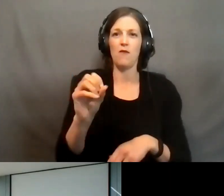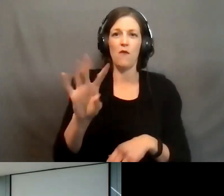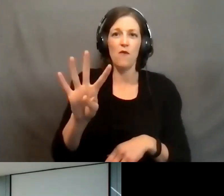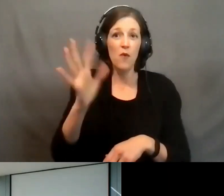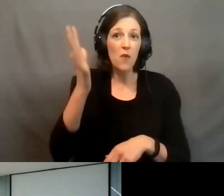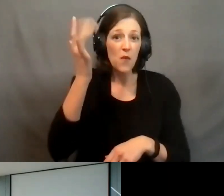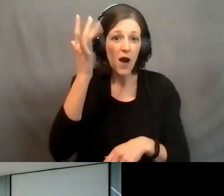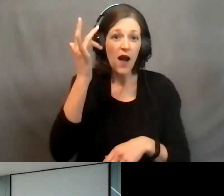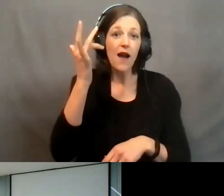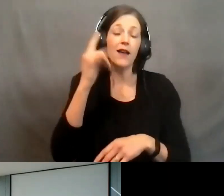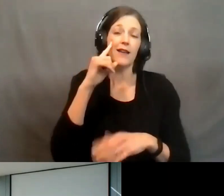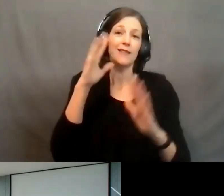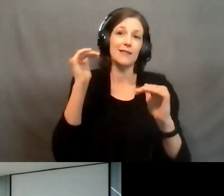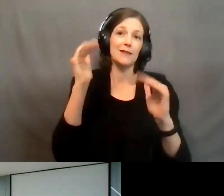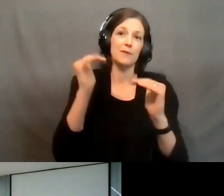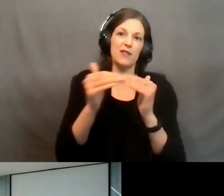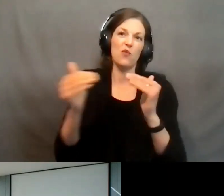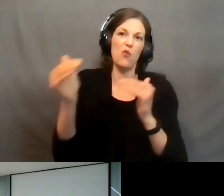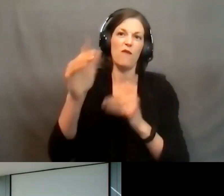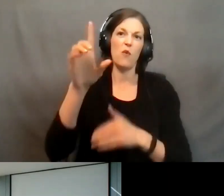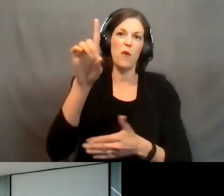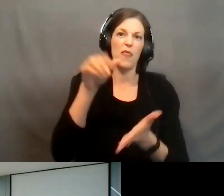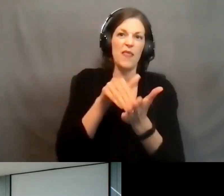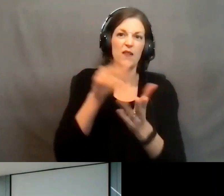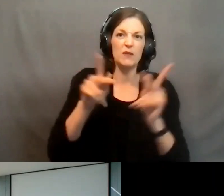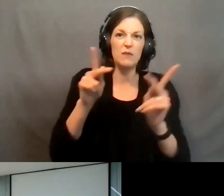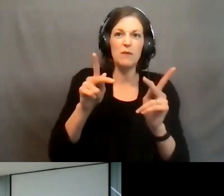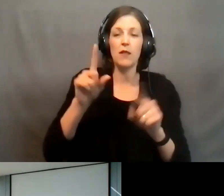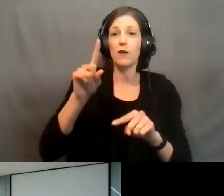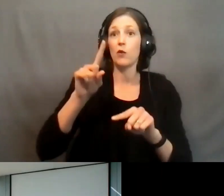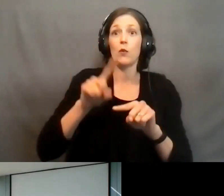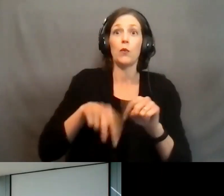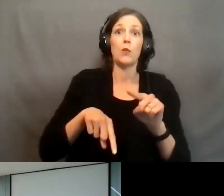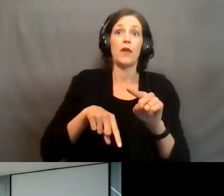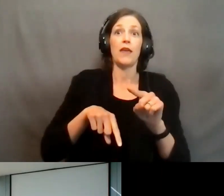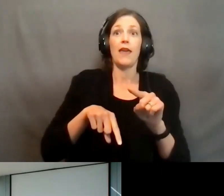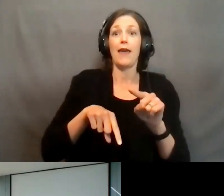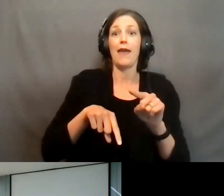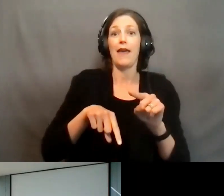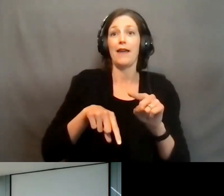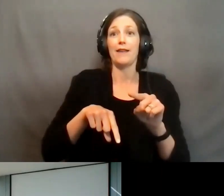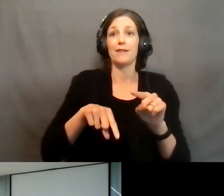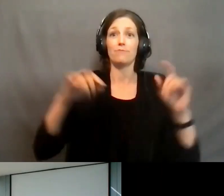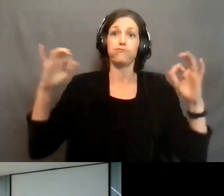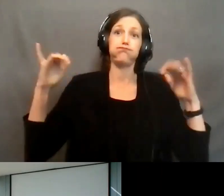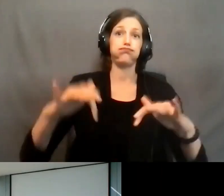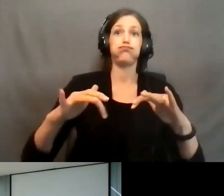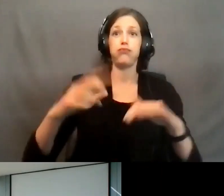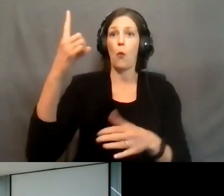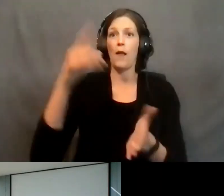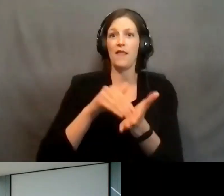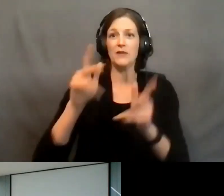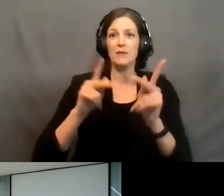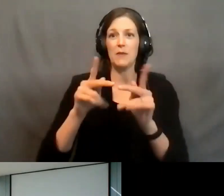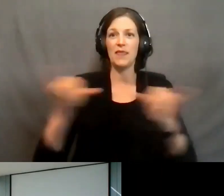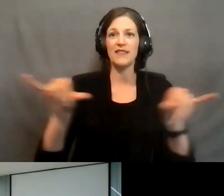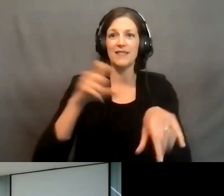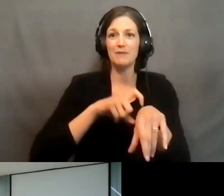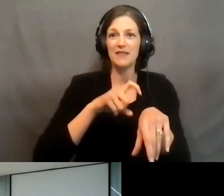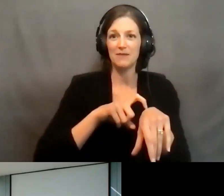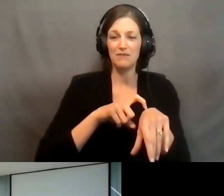1000 participants. You cannot enter a zoom 12:06:58 eating simultaneously in any way